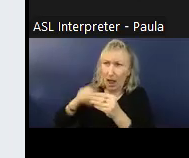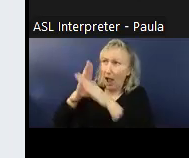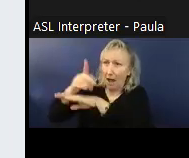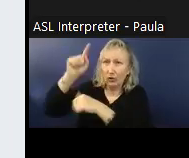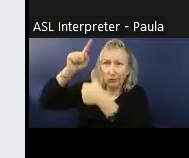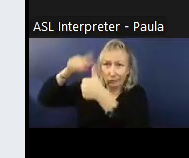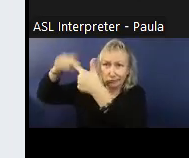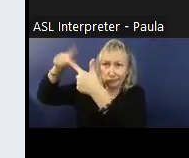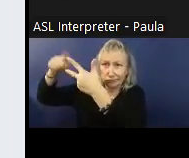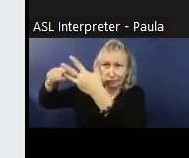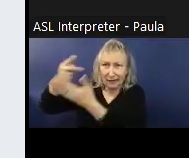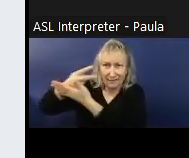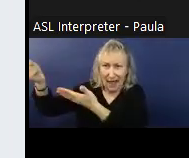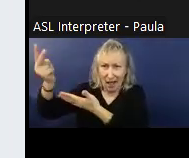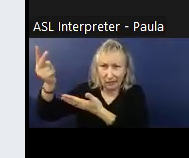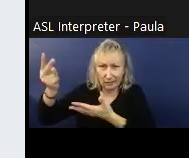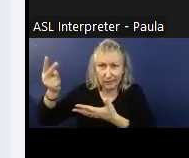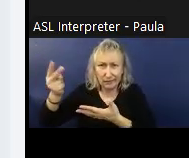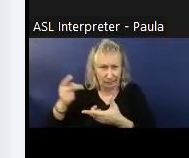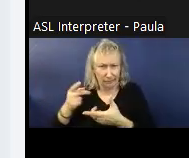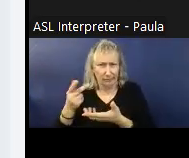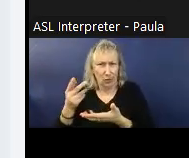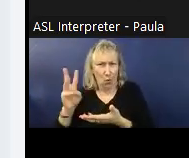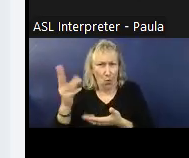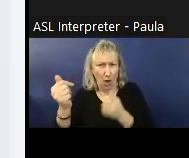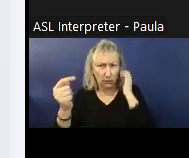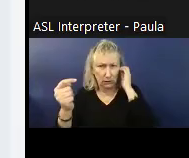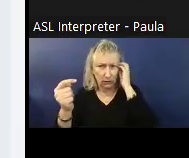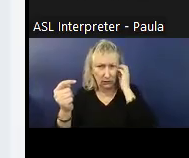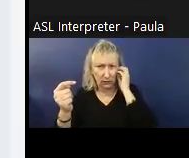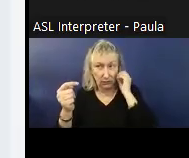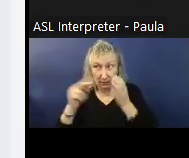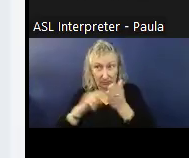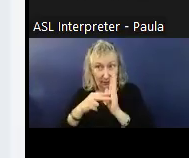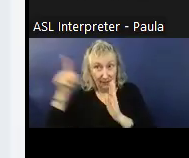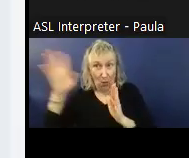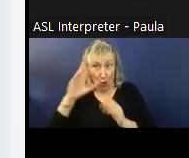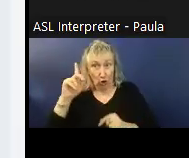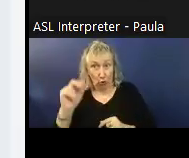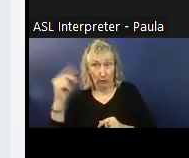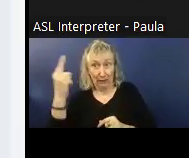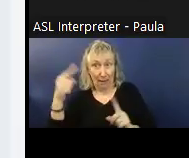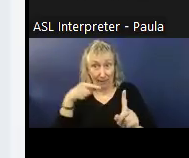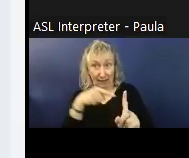this might be indicating something to be done to an individual that's not in agreement with the resident.